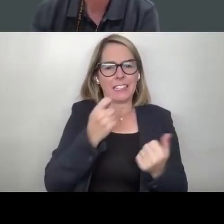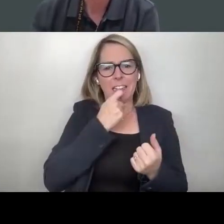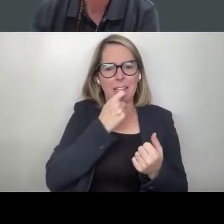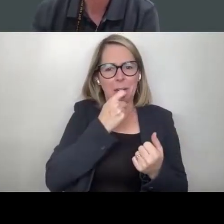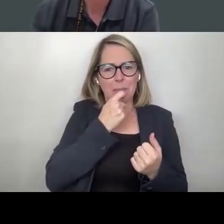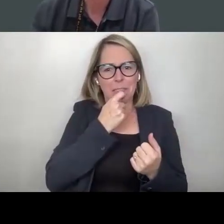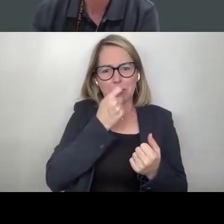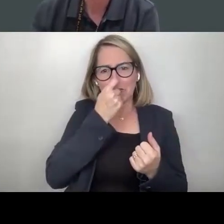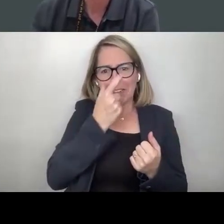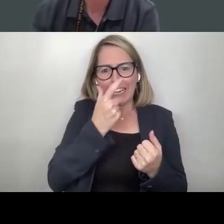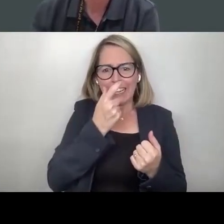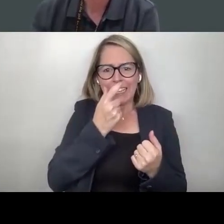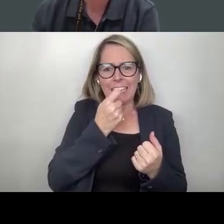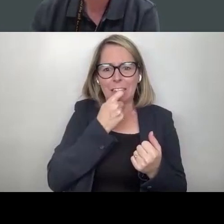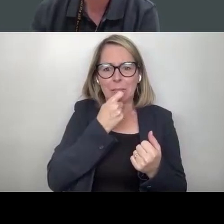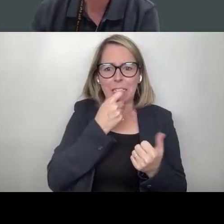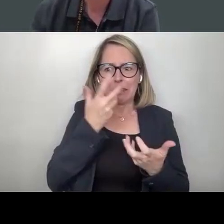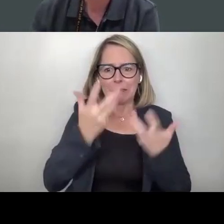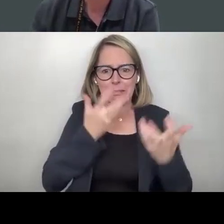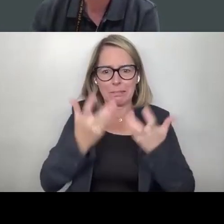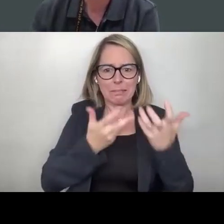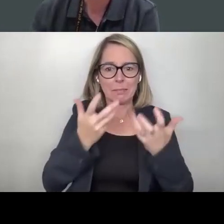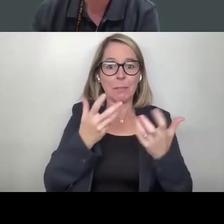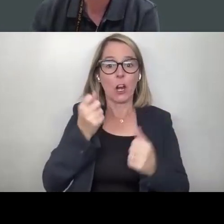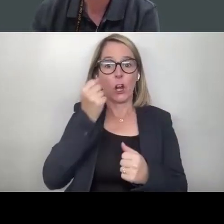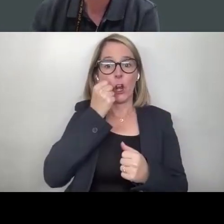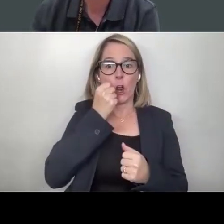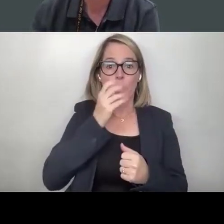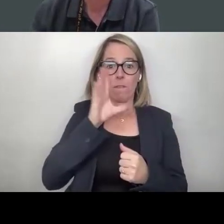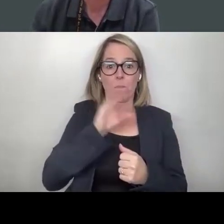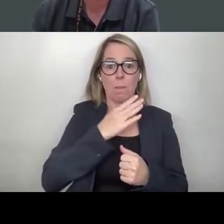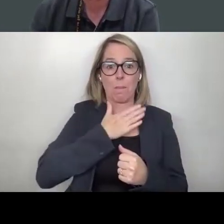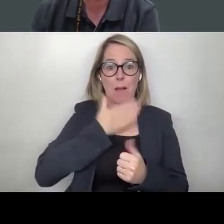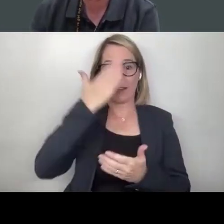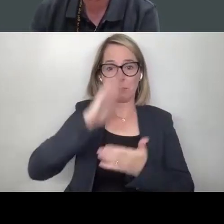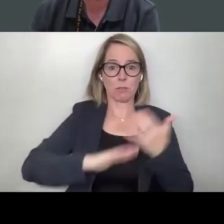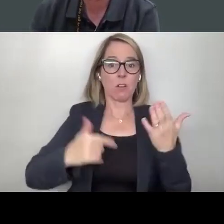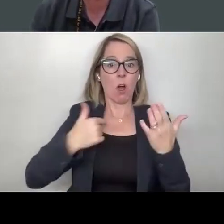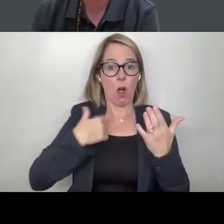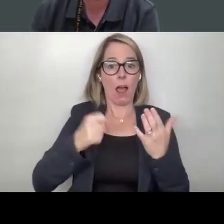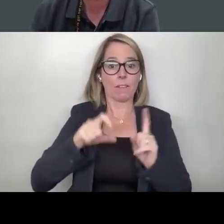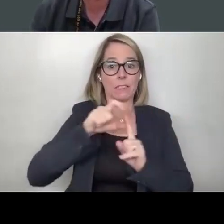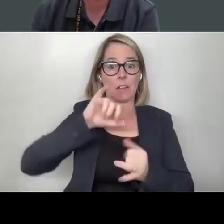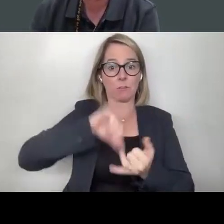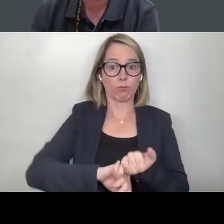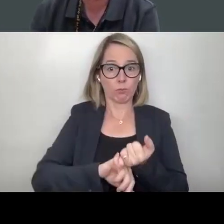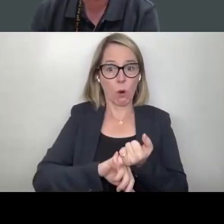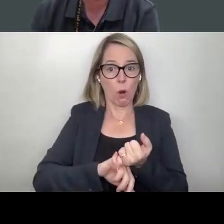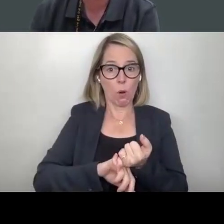based on my personal perspective, coming from someone who's got Downs Syndrome herself,